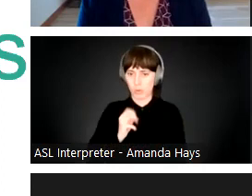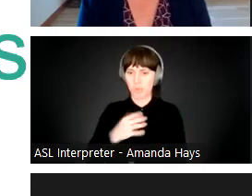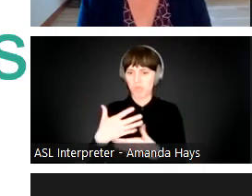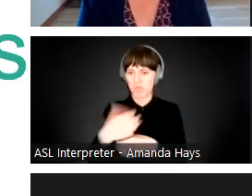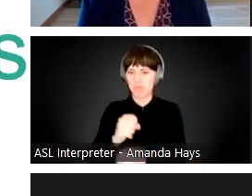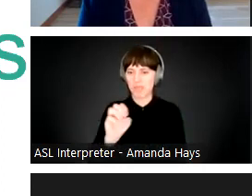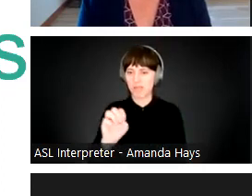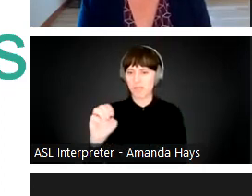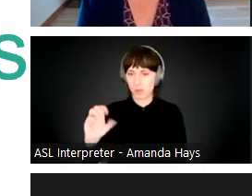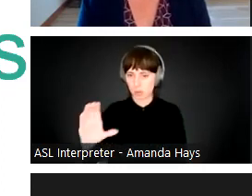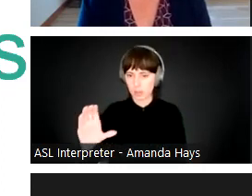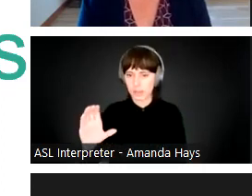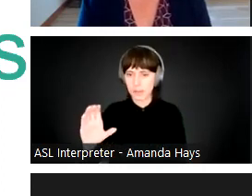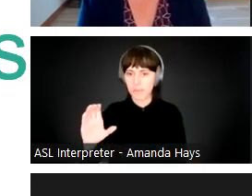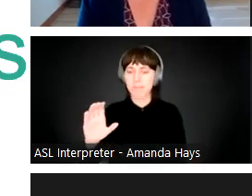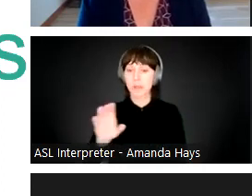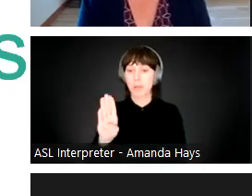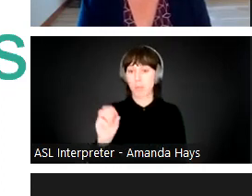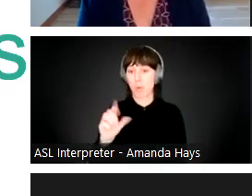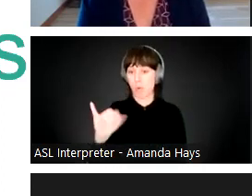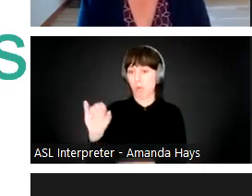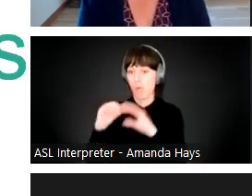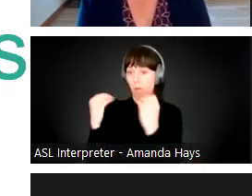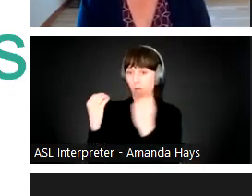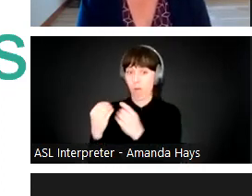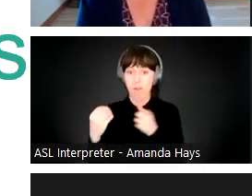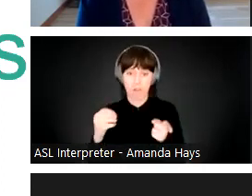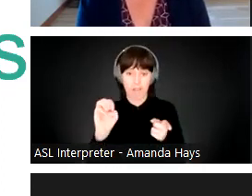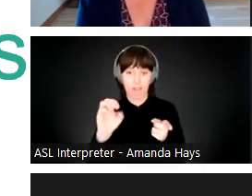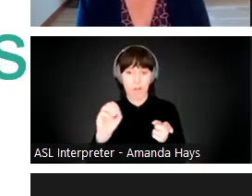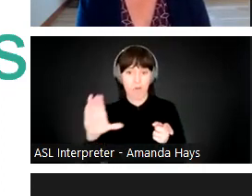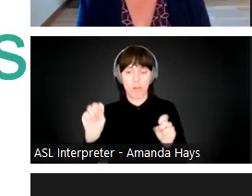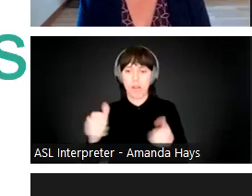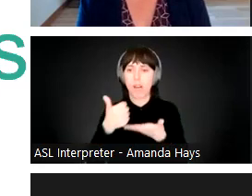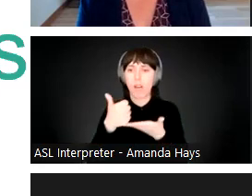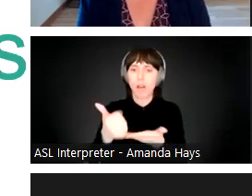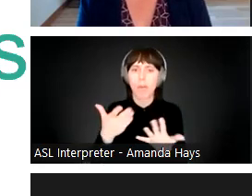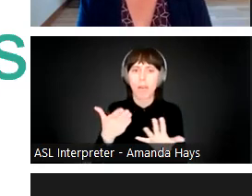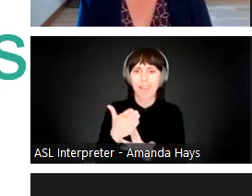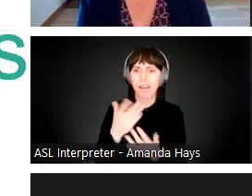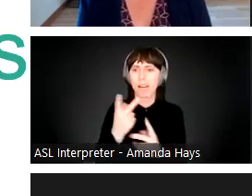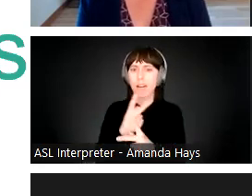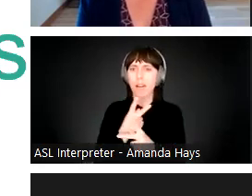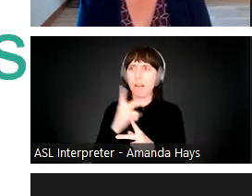addition to BOLI, they can help navigate any sort of federal